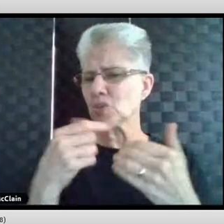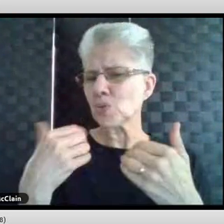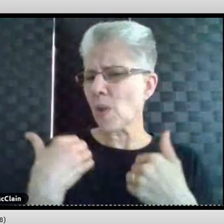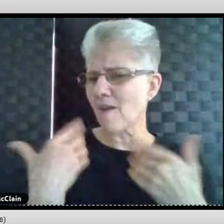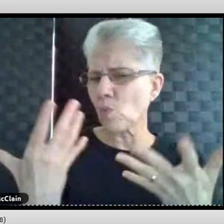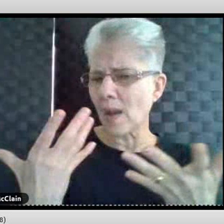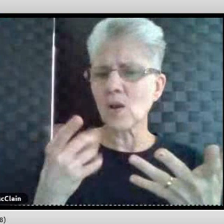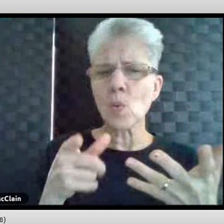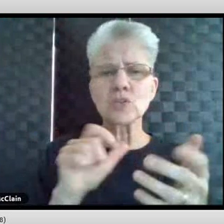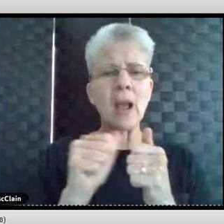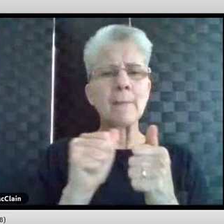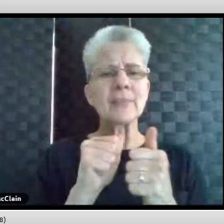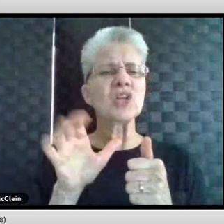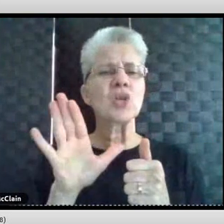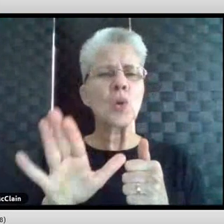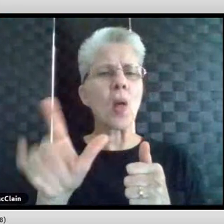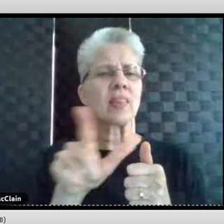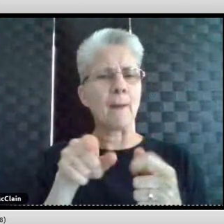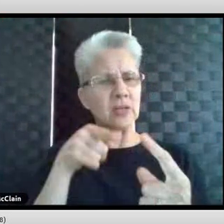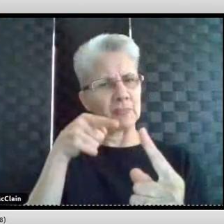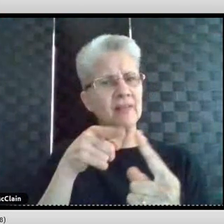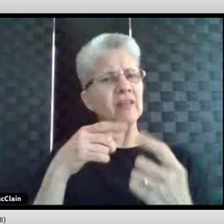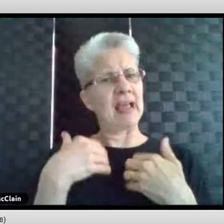What competition does your library, specifically, have?